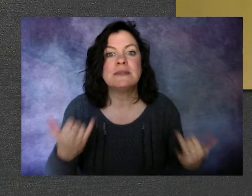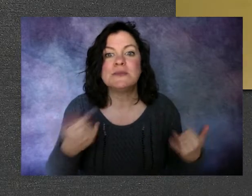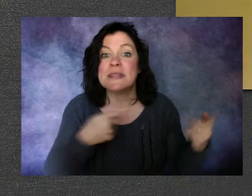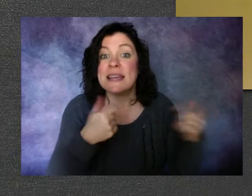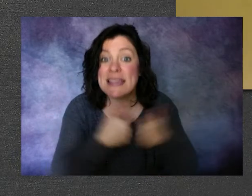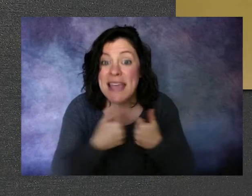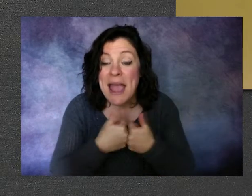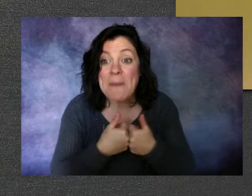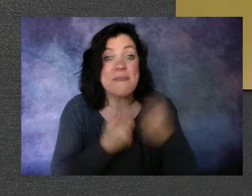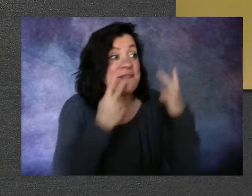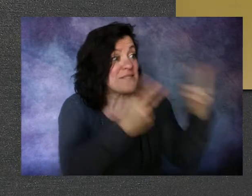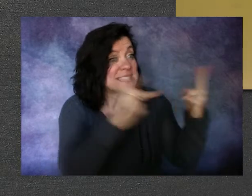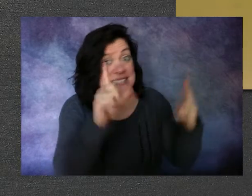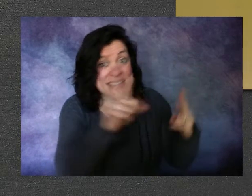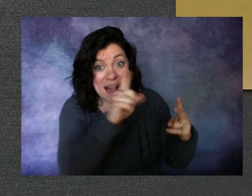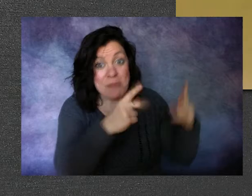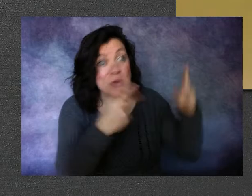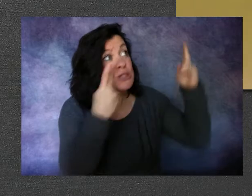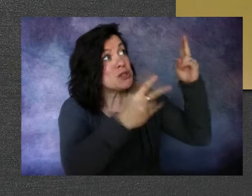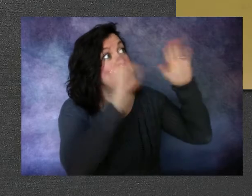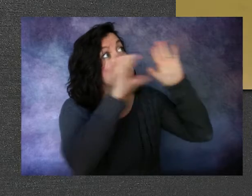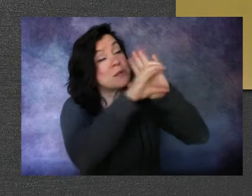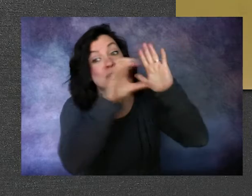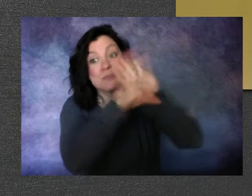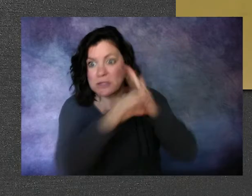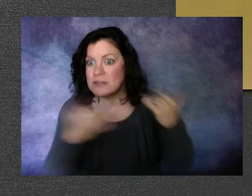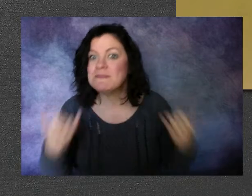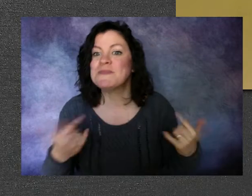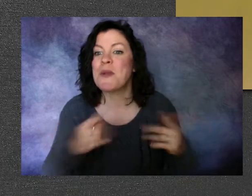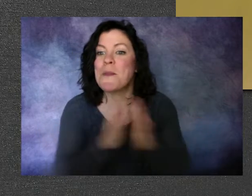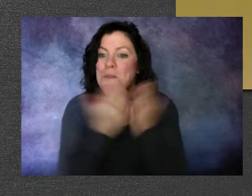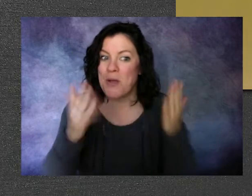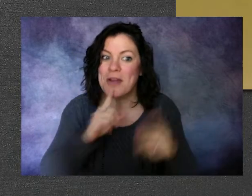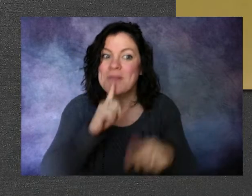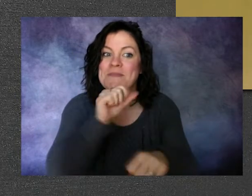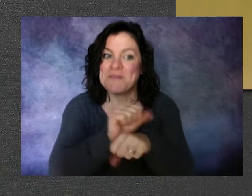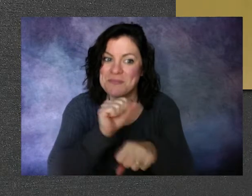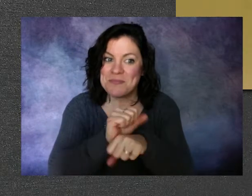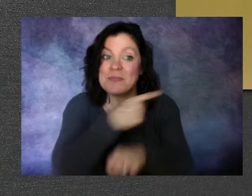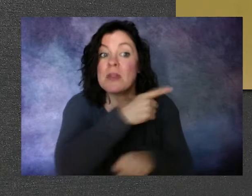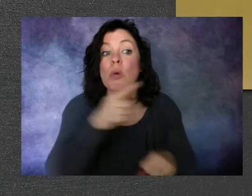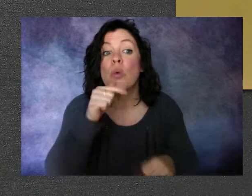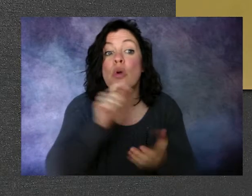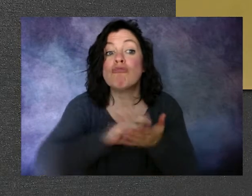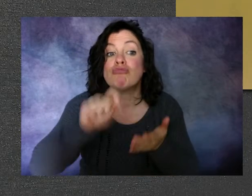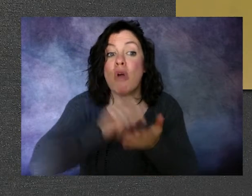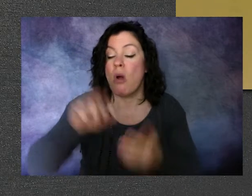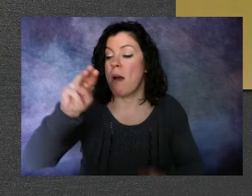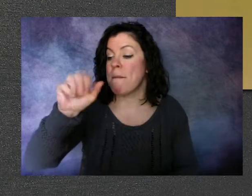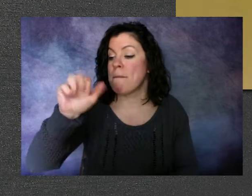Our story is "Curious George Visits the Library" and it's by Margaret and H.A. Rey.